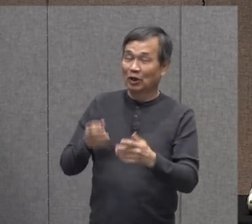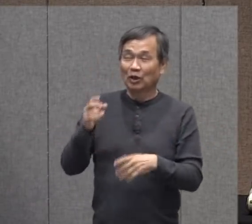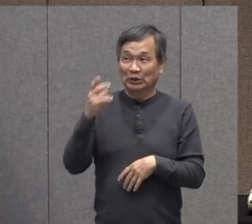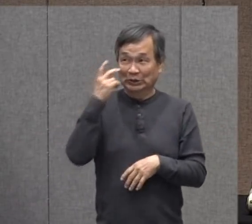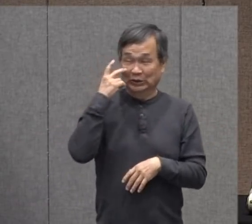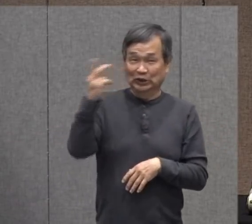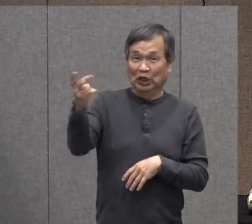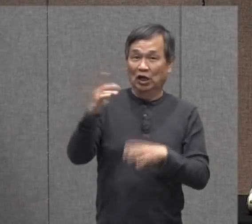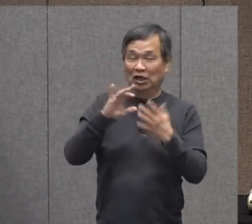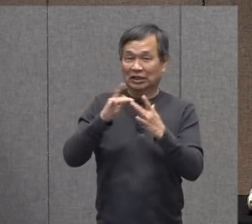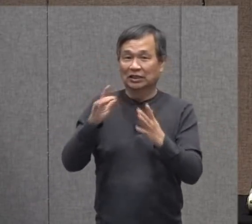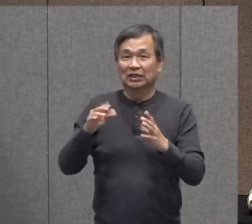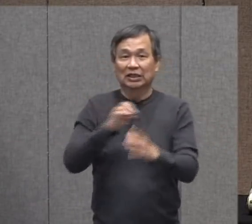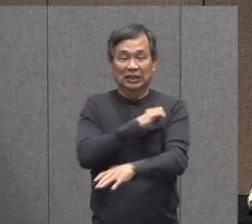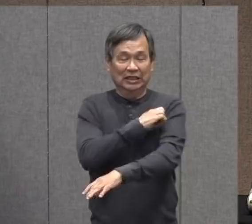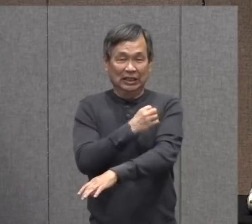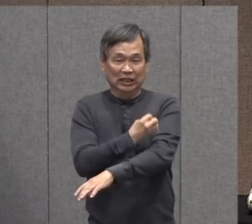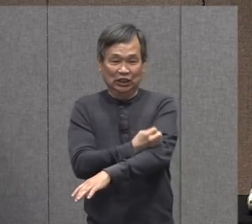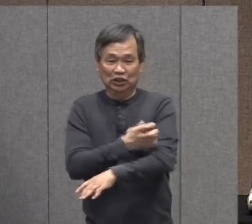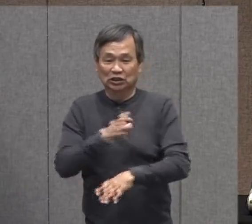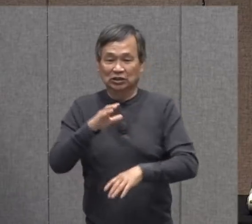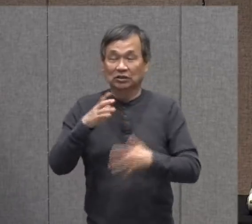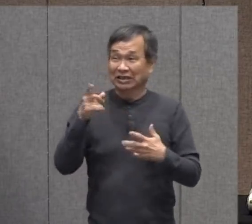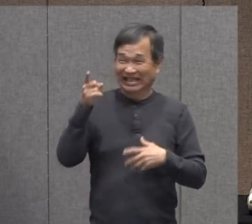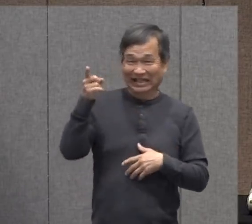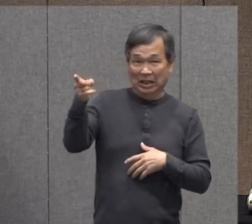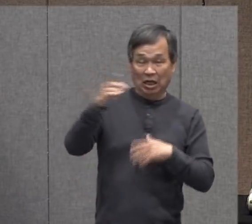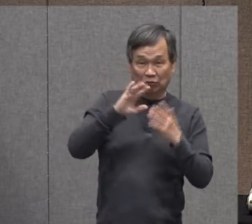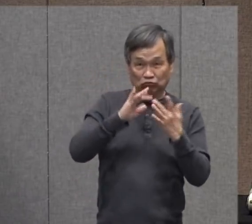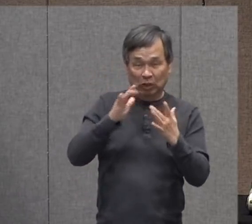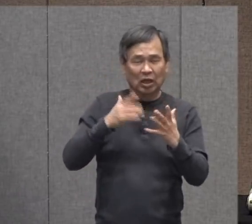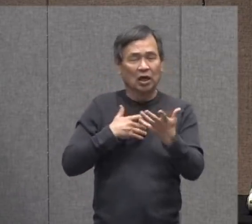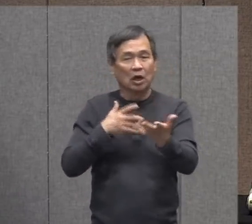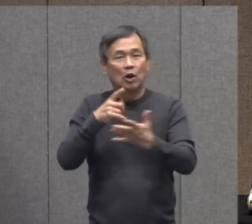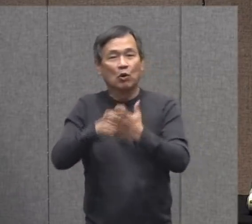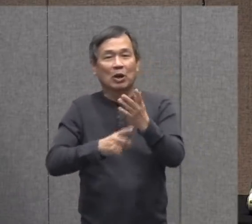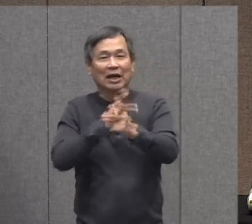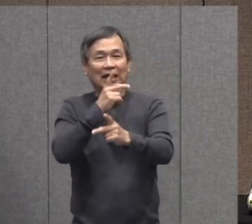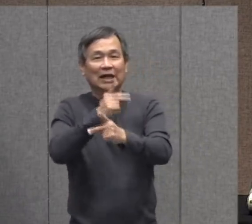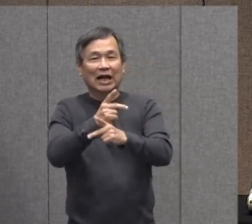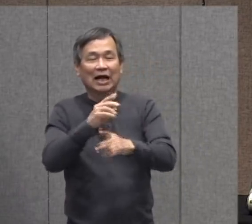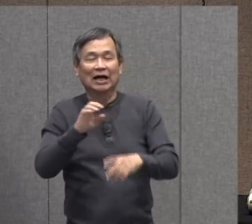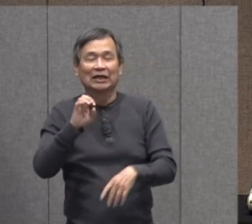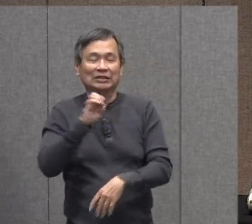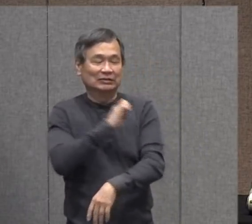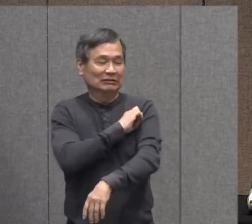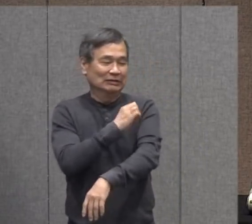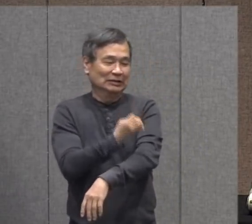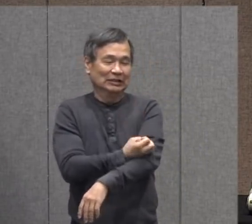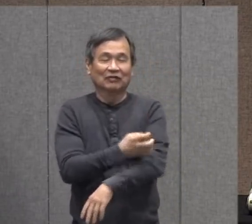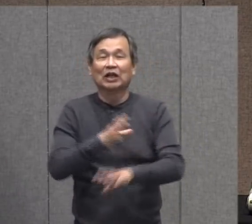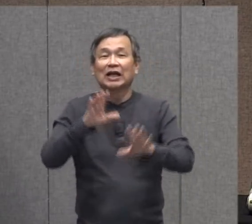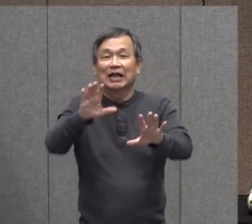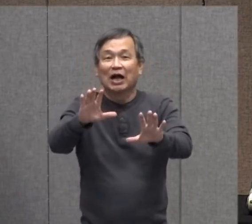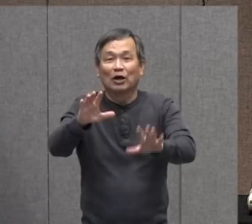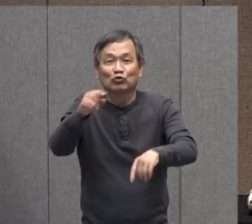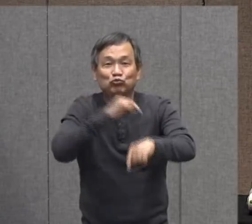and it was an introduction to types of energy and I want to do a quick review of types of energy